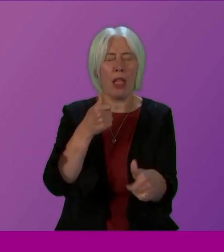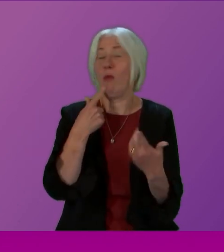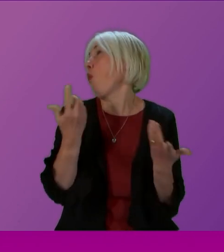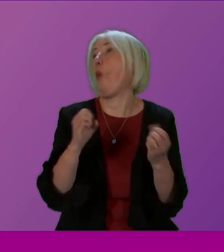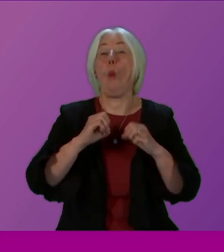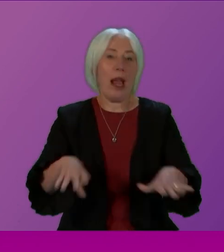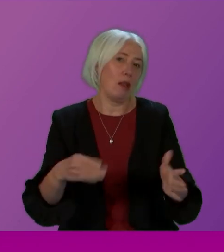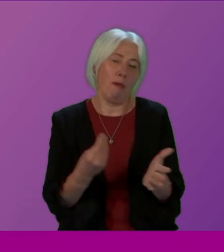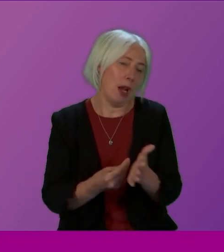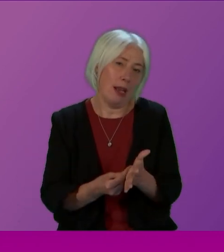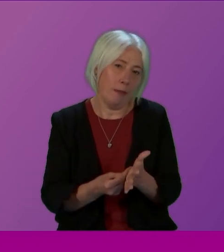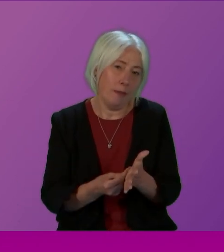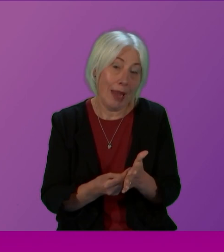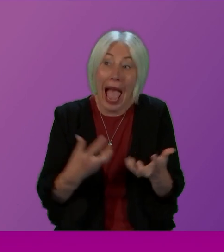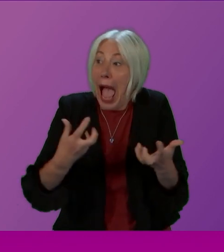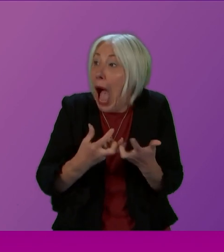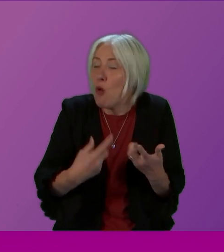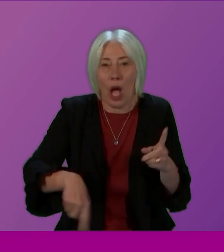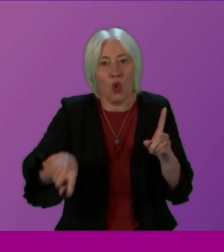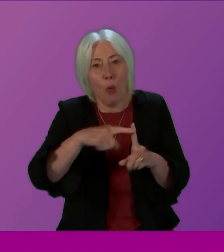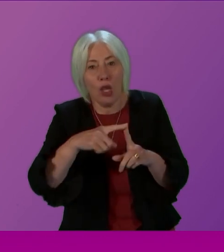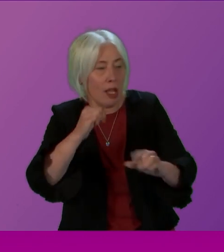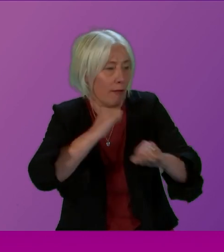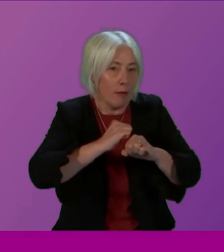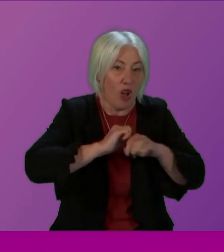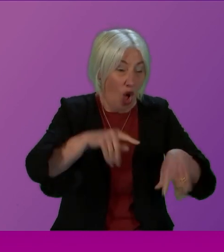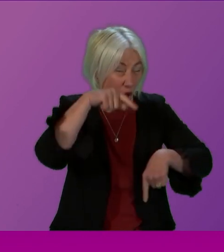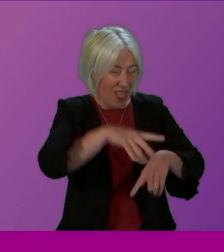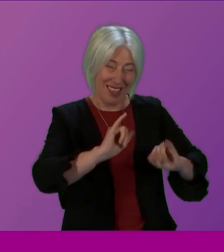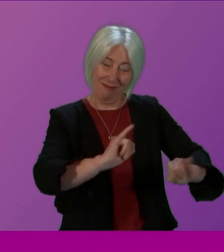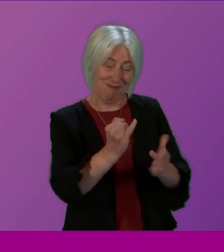No one can put positive spin on this disaster.